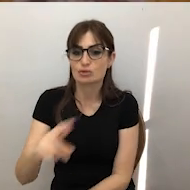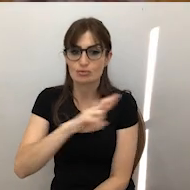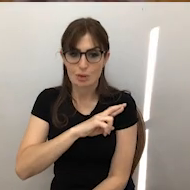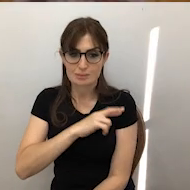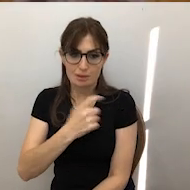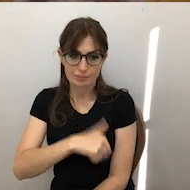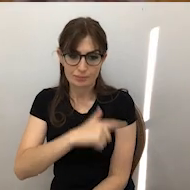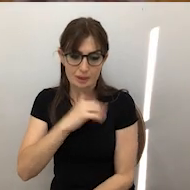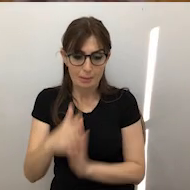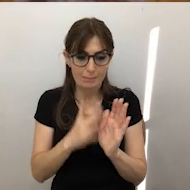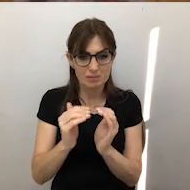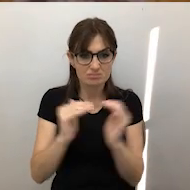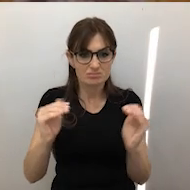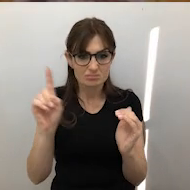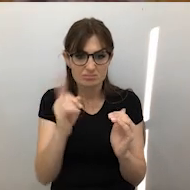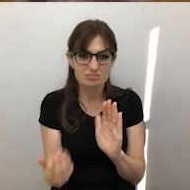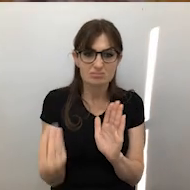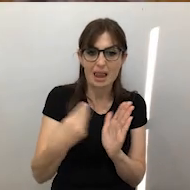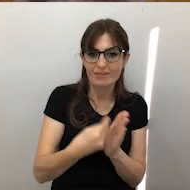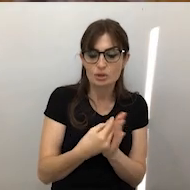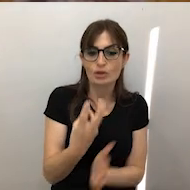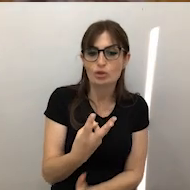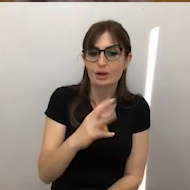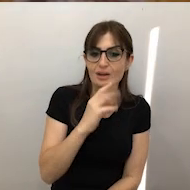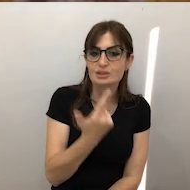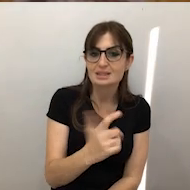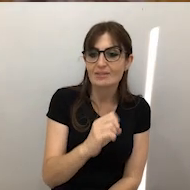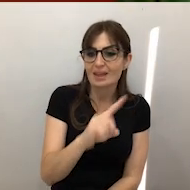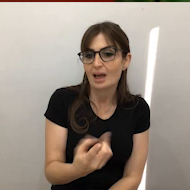equals equity of $370,500.